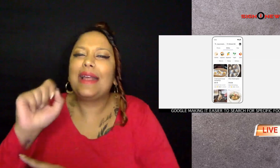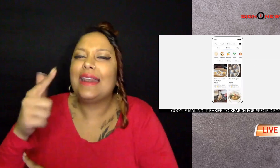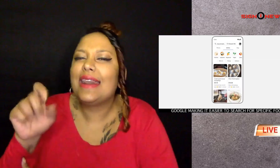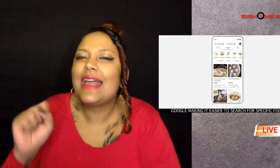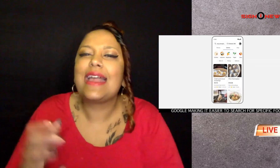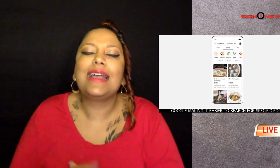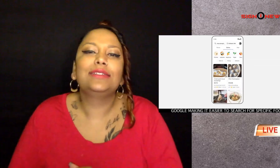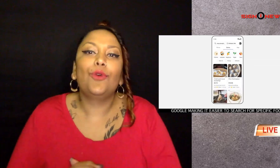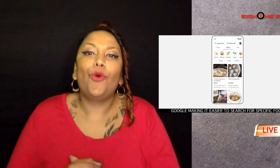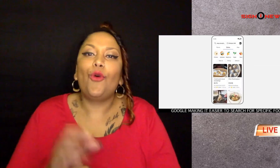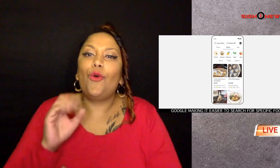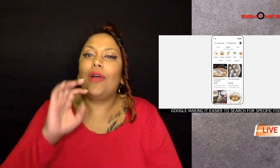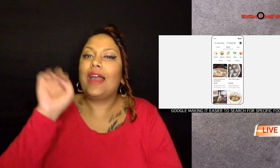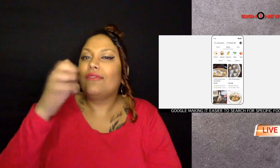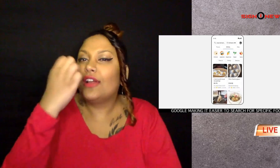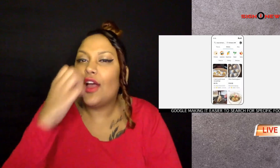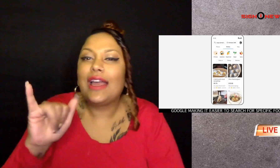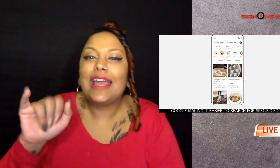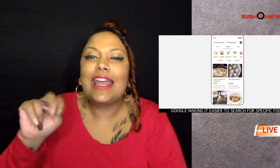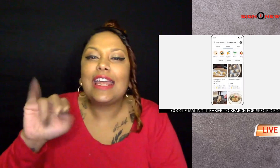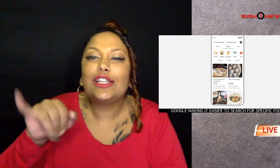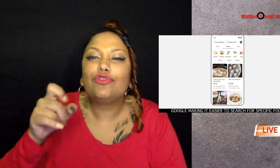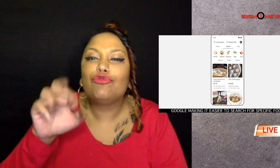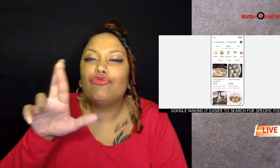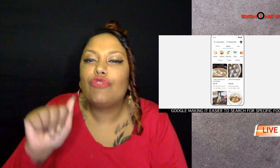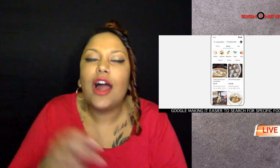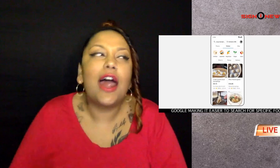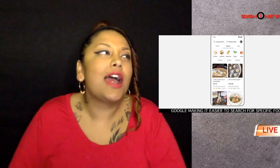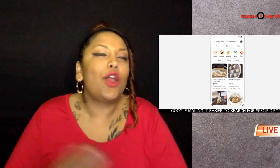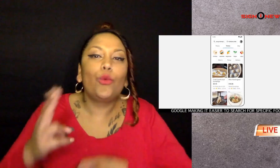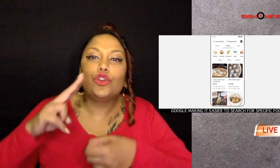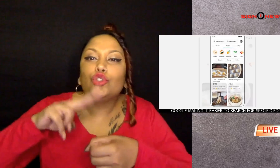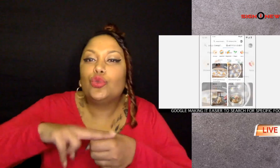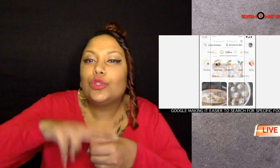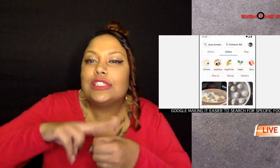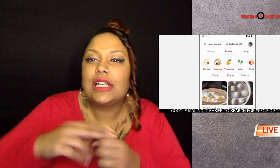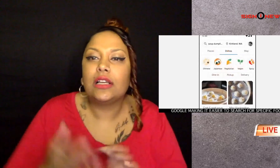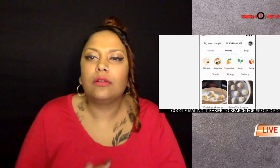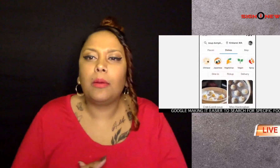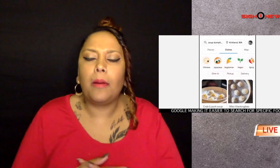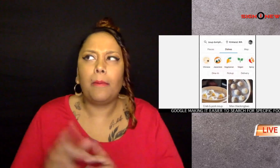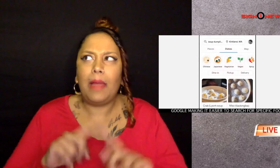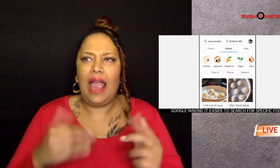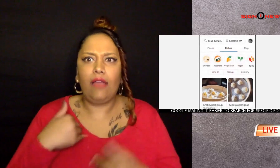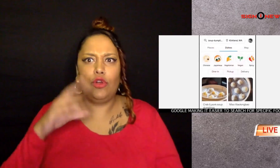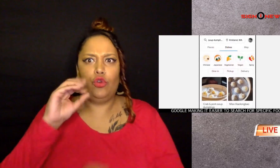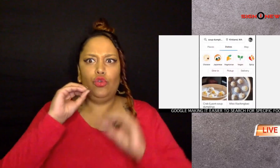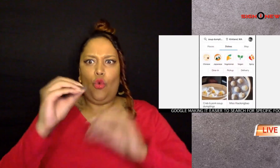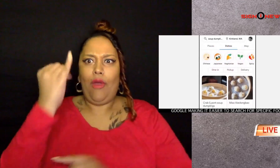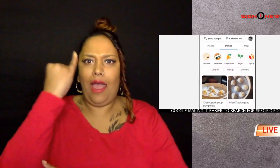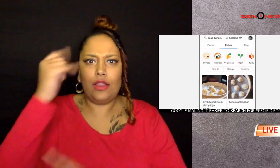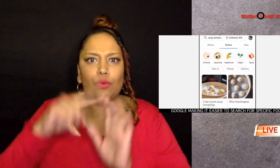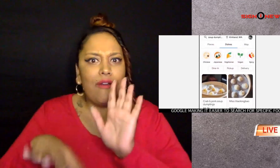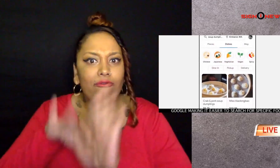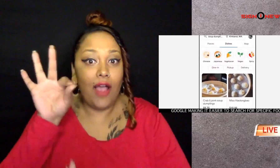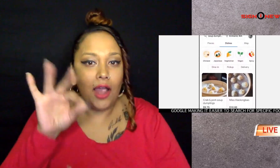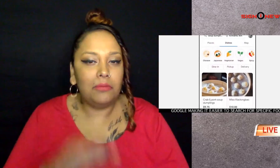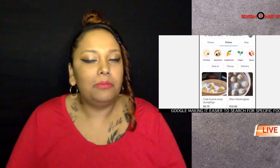like crab legs or Ethiopian injera or sushi but had no idea where to find it